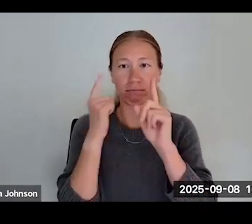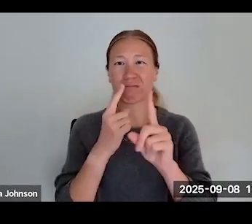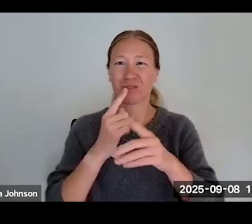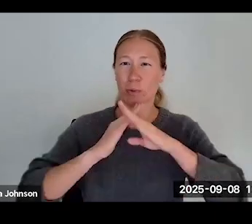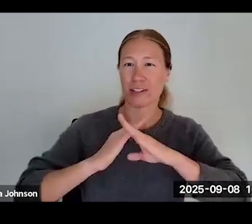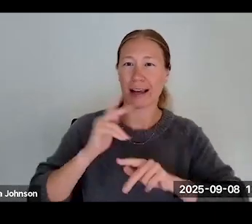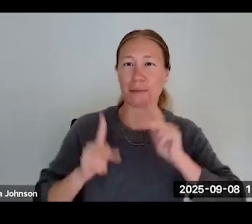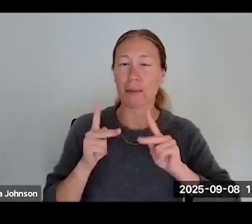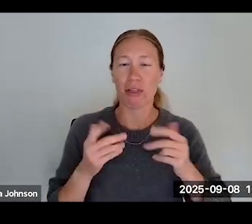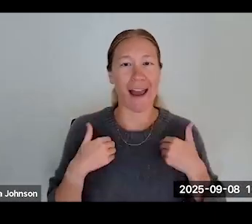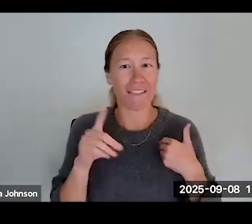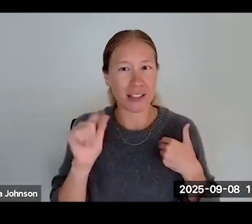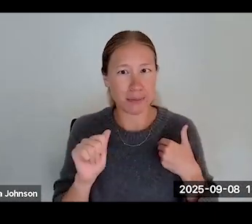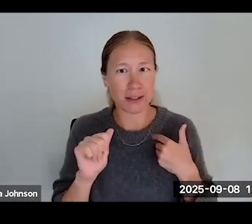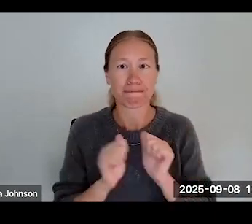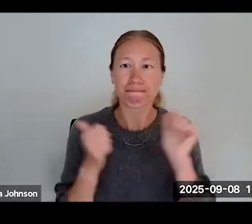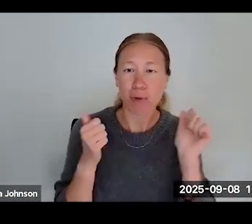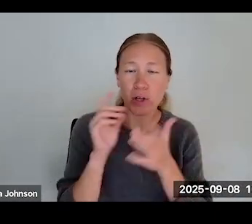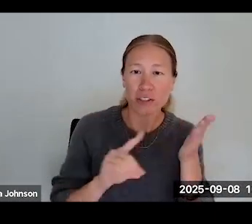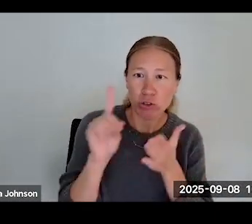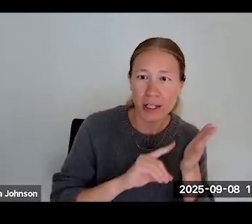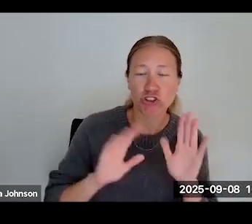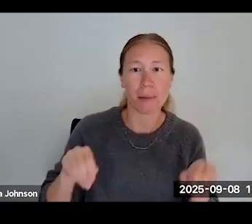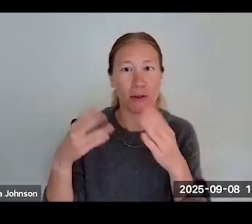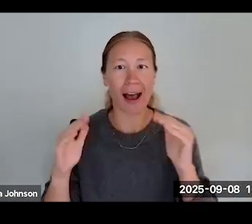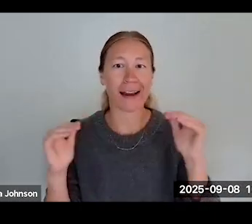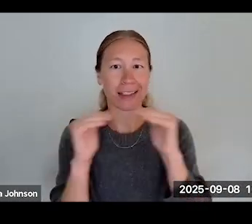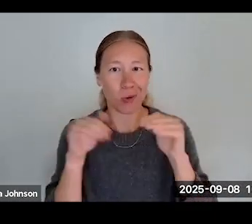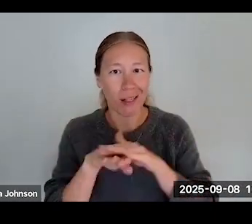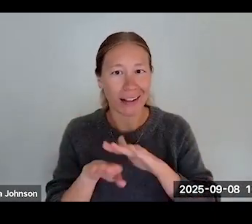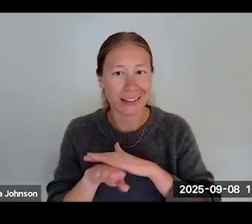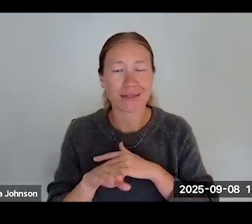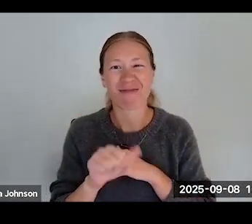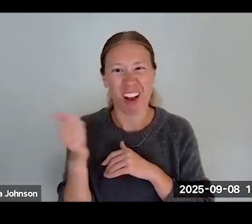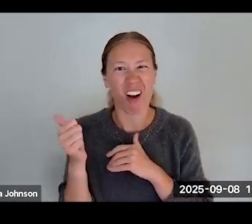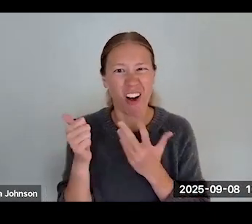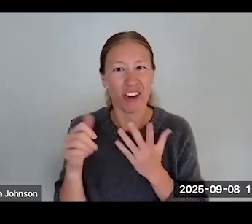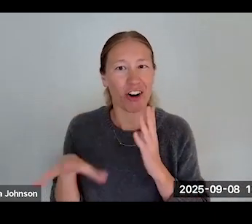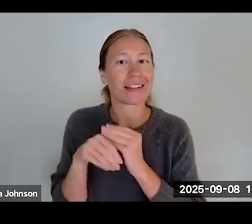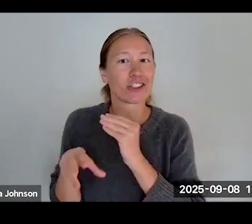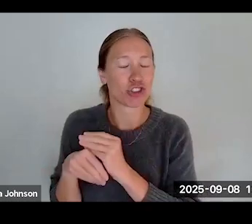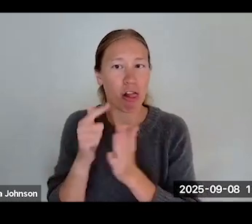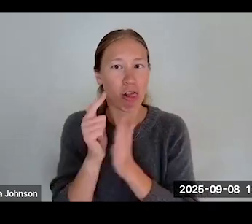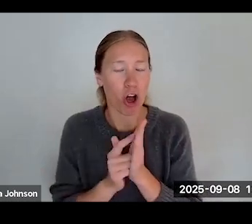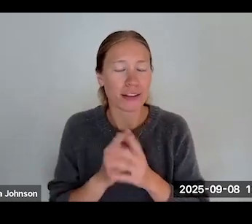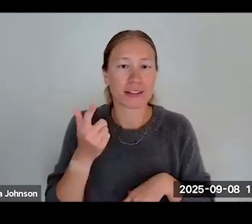from discrimination and provide equal access. There are additional laws at the federal, state, and local levels,